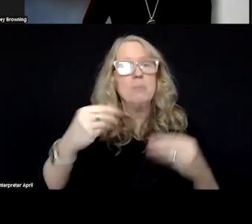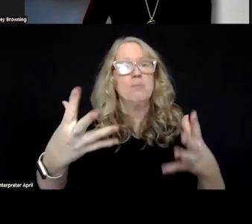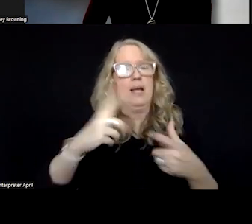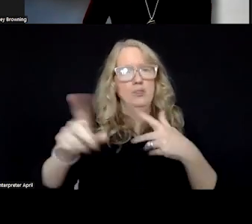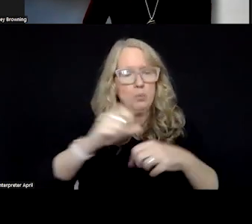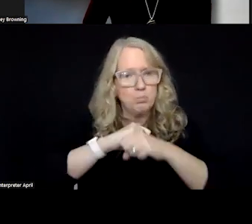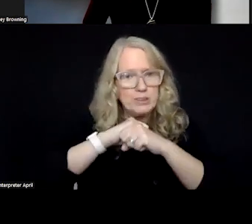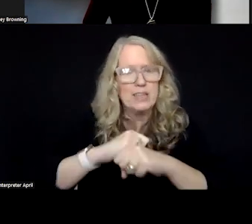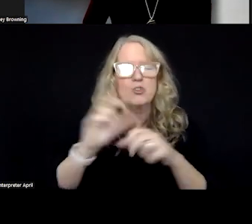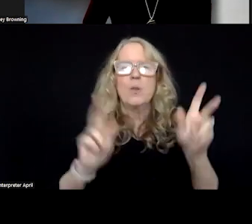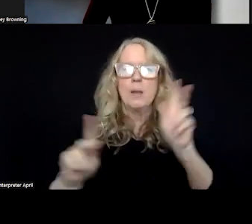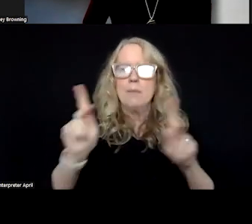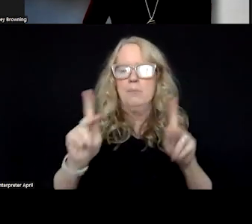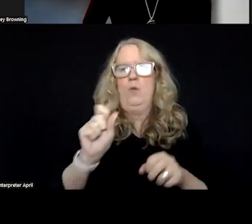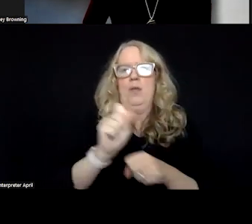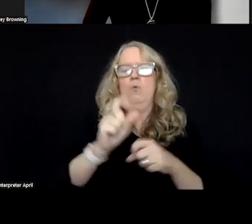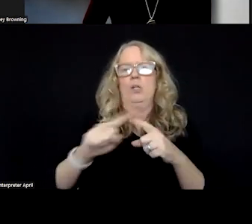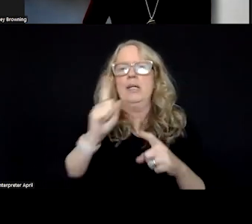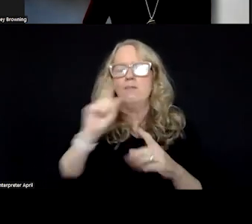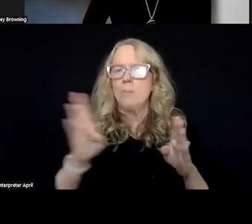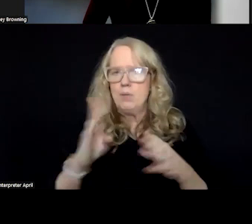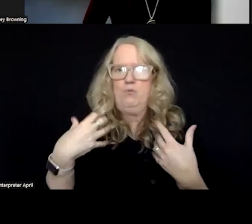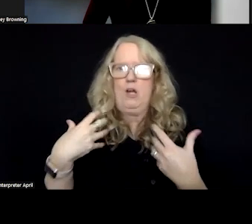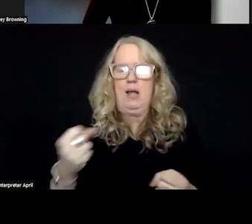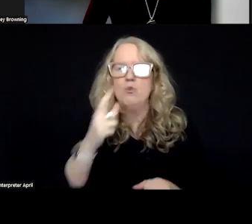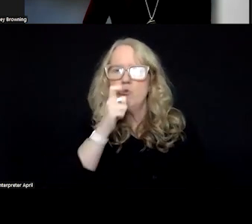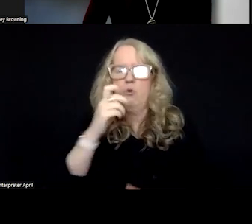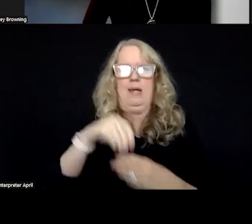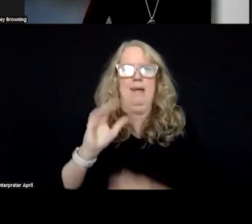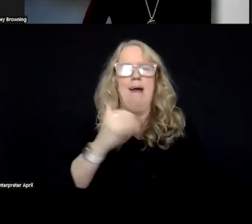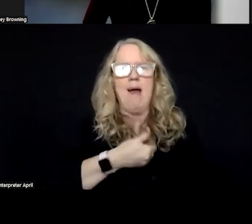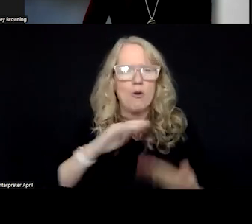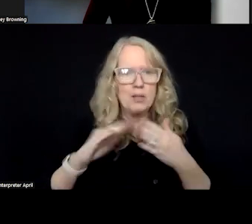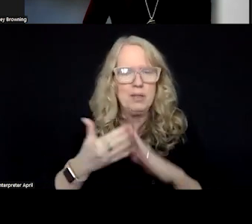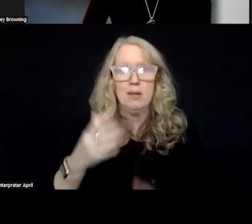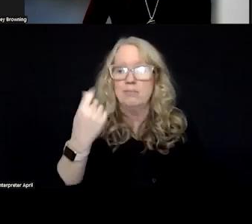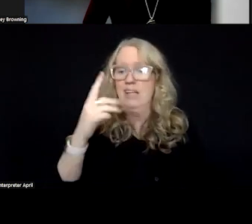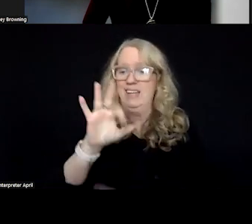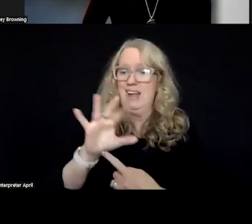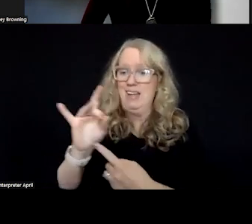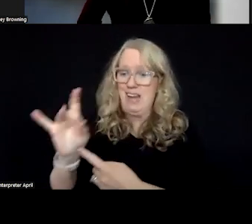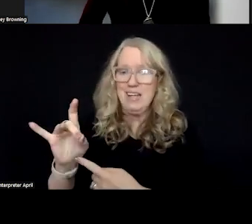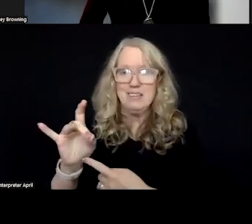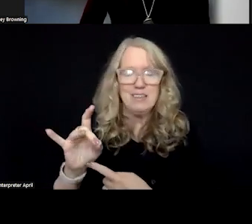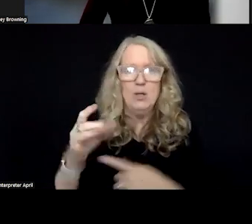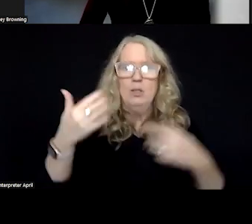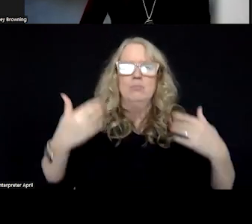FOR PEOPLE WHO WORK IN BEHAVIORAL HEALTH. WITH 988 WE HAVE THIS INCREDIBLE CHANCE TO REDO